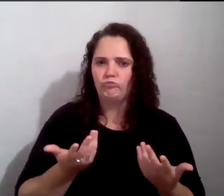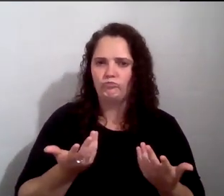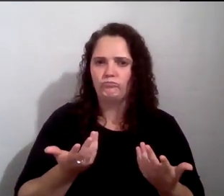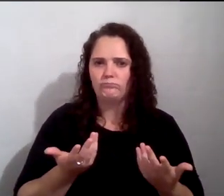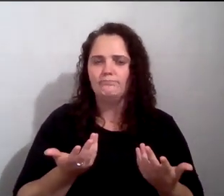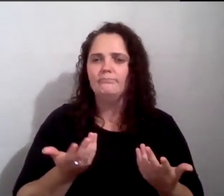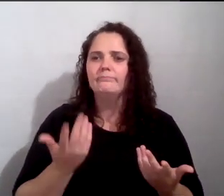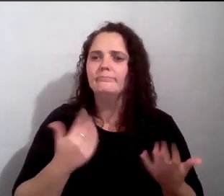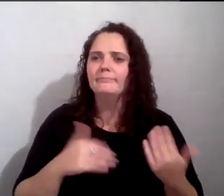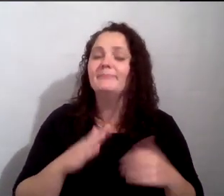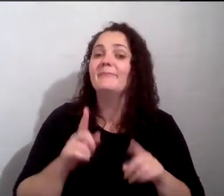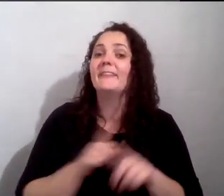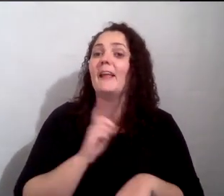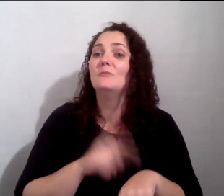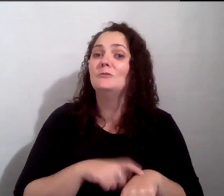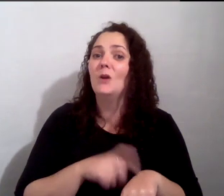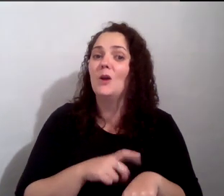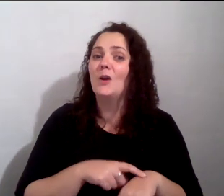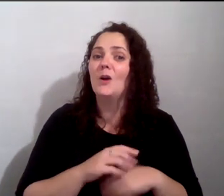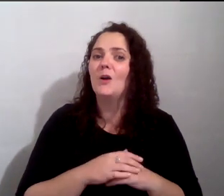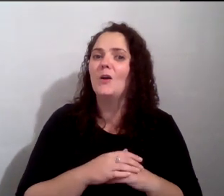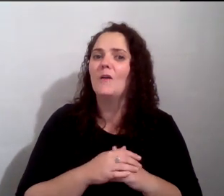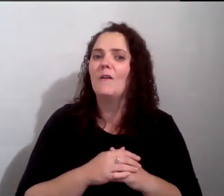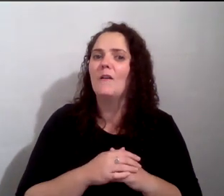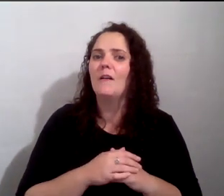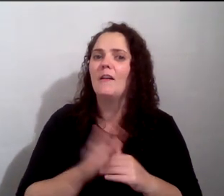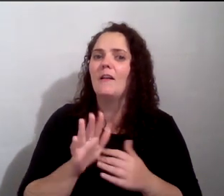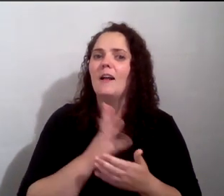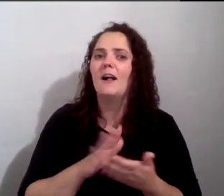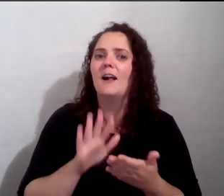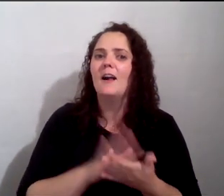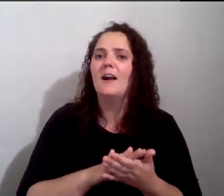I guess I sort of took a sideways move and at the same time